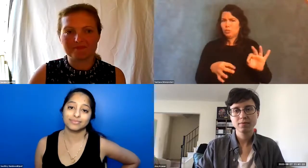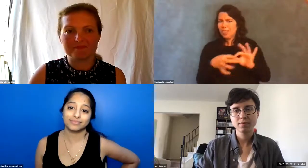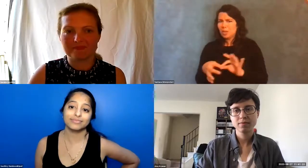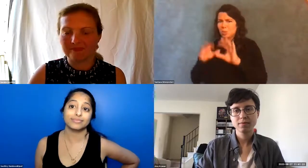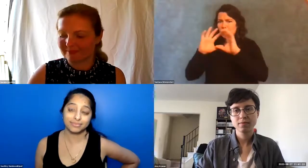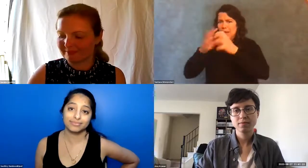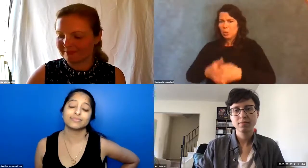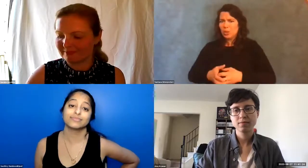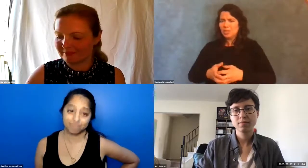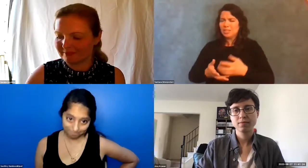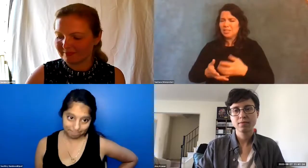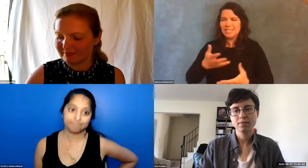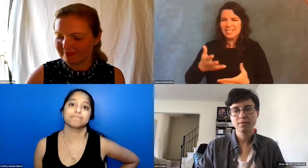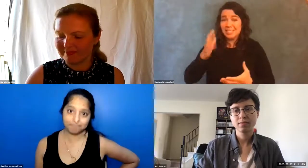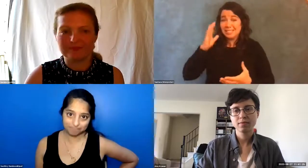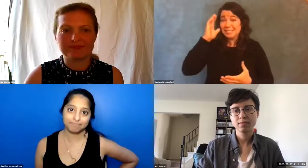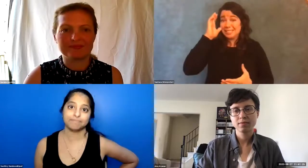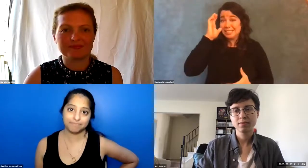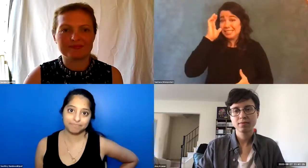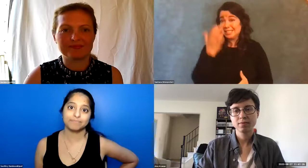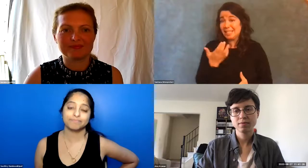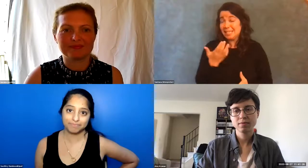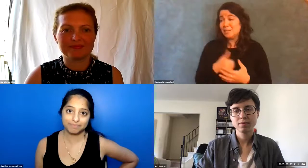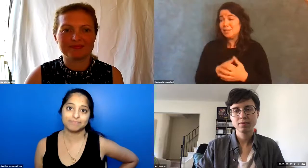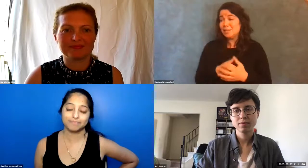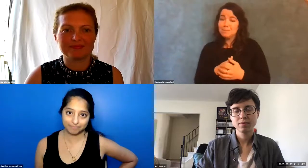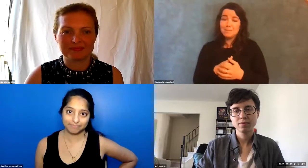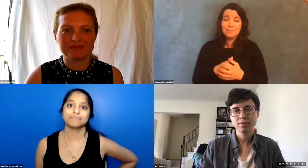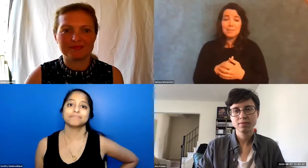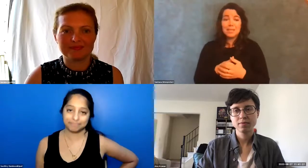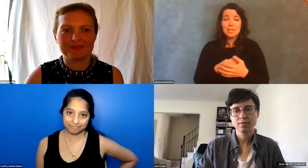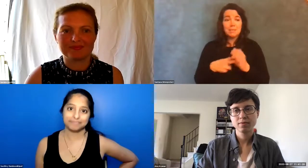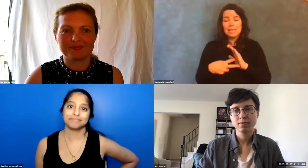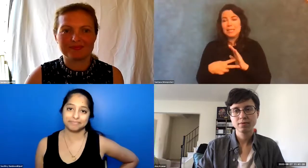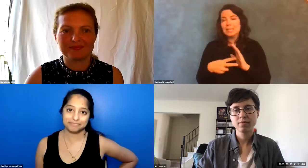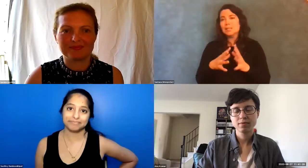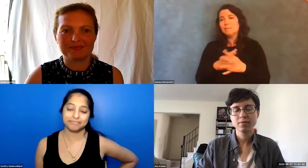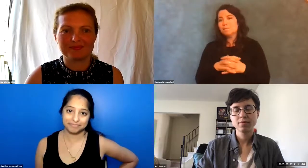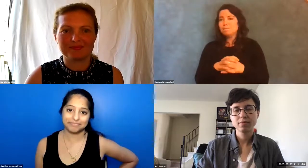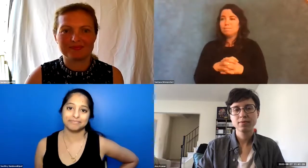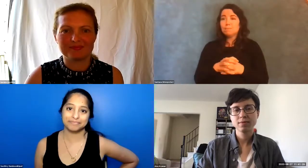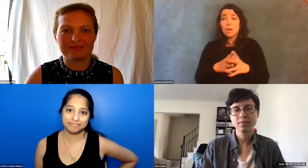in that sense making a -- in some sort of way a bit more similar to Norwegian, and that